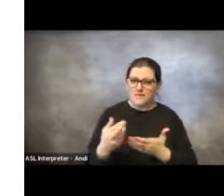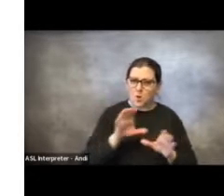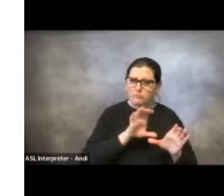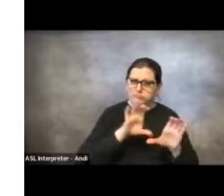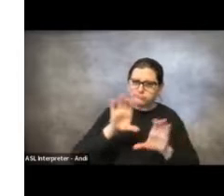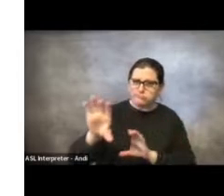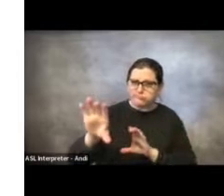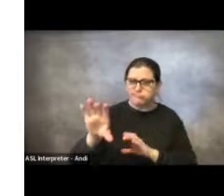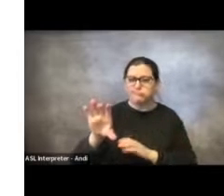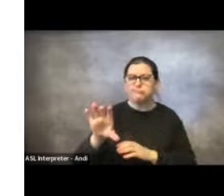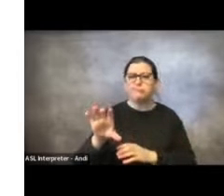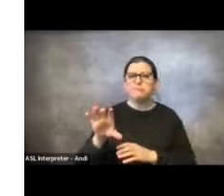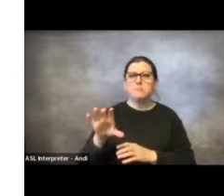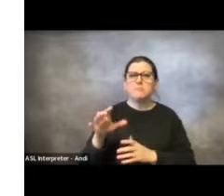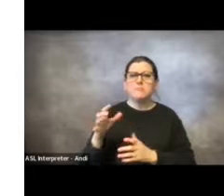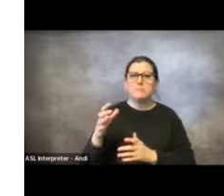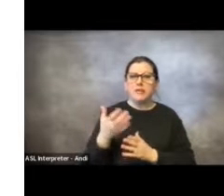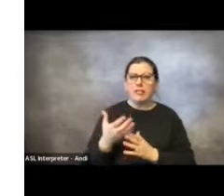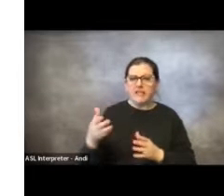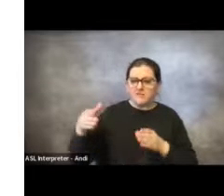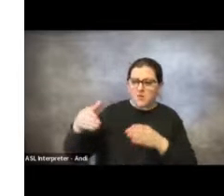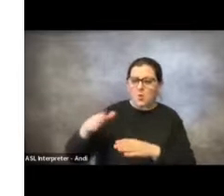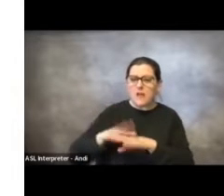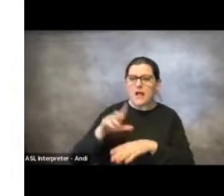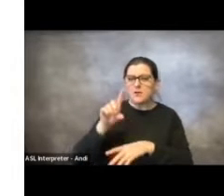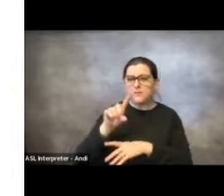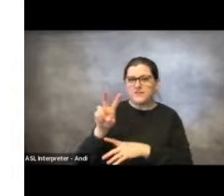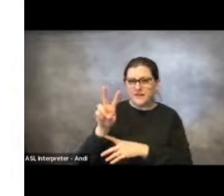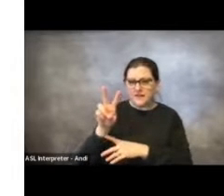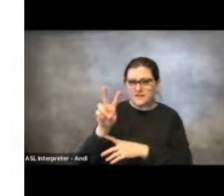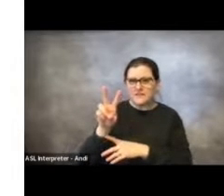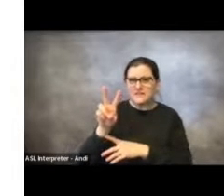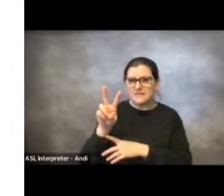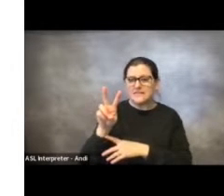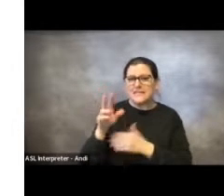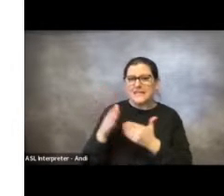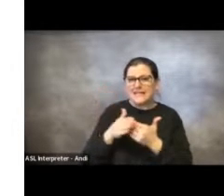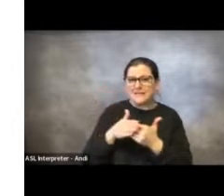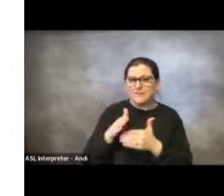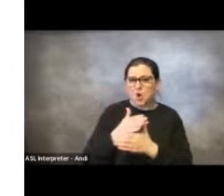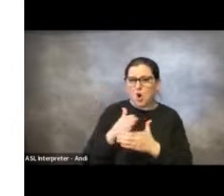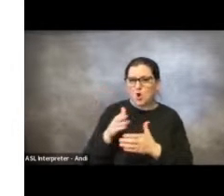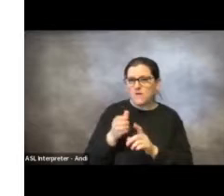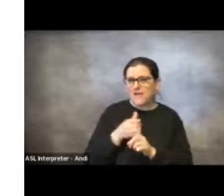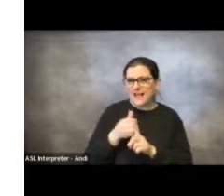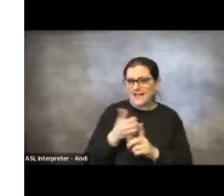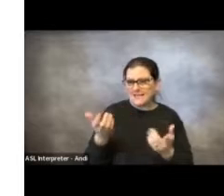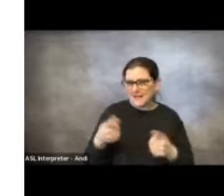and other things in domestic violence, intimate partner violence in Utah. So the